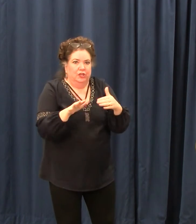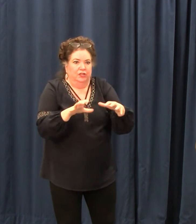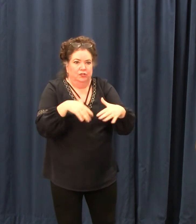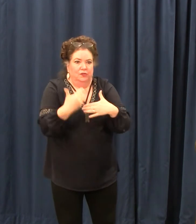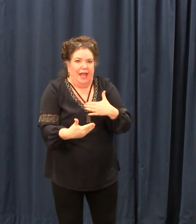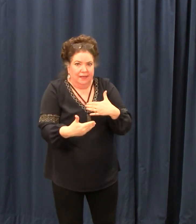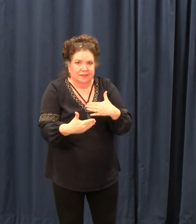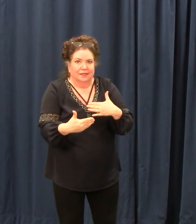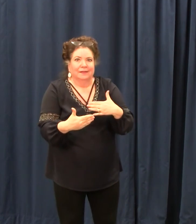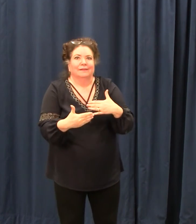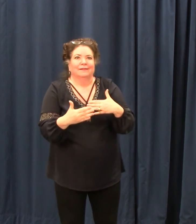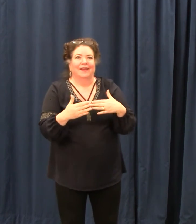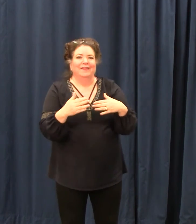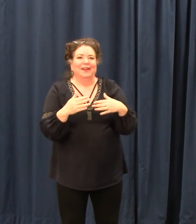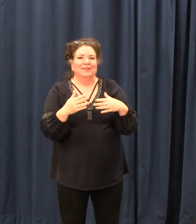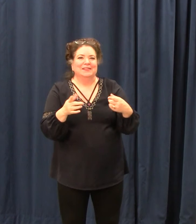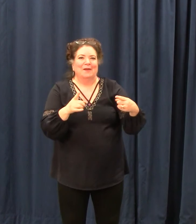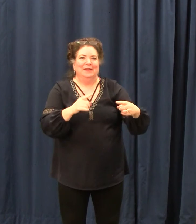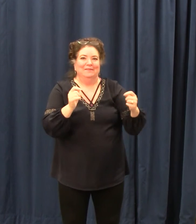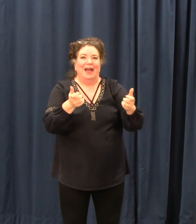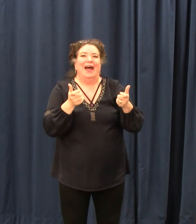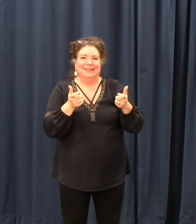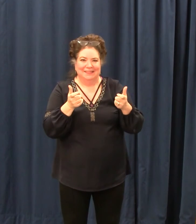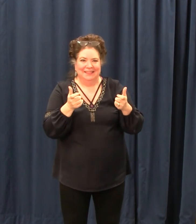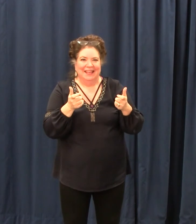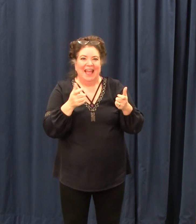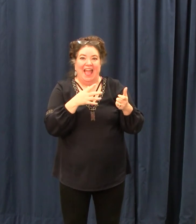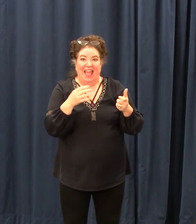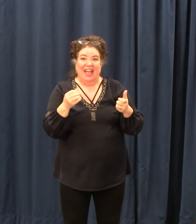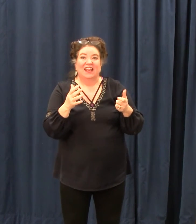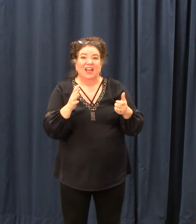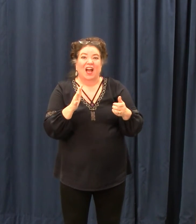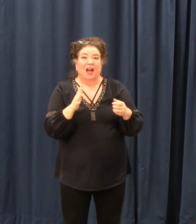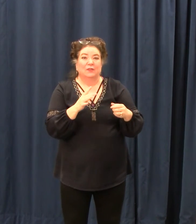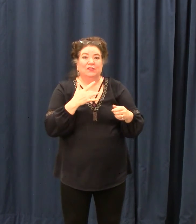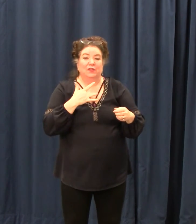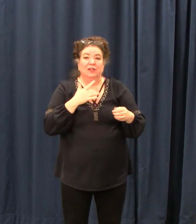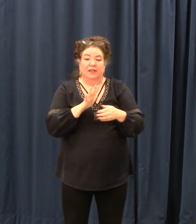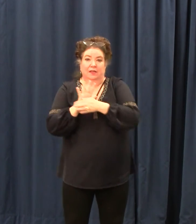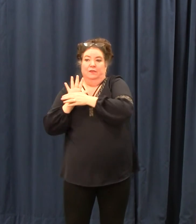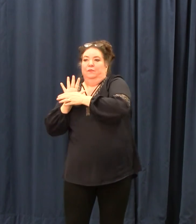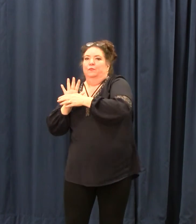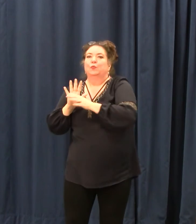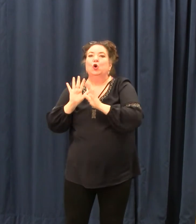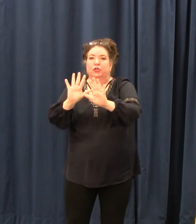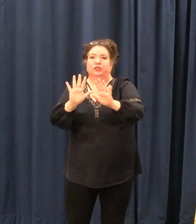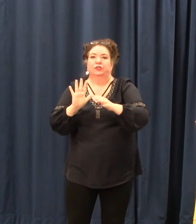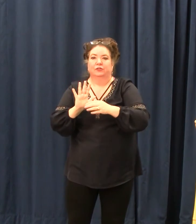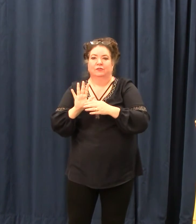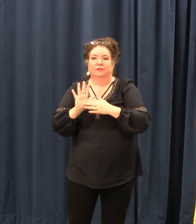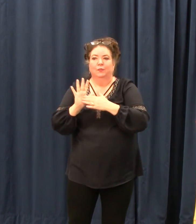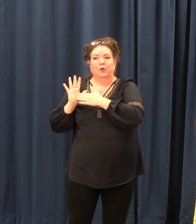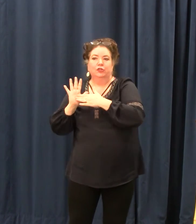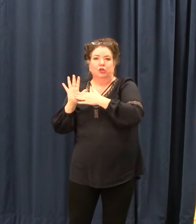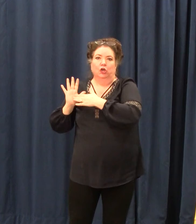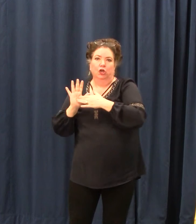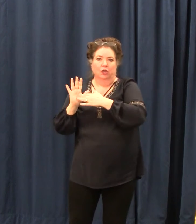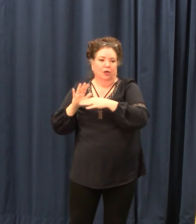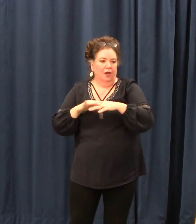going to do next? Then it was happening fast, and I was feeling pushed. the pressure on